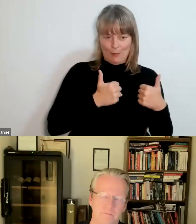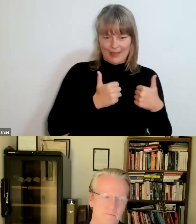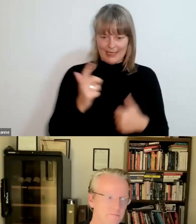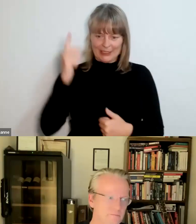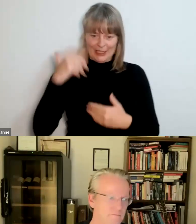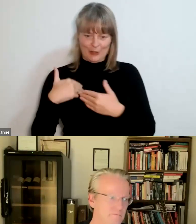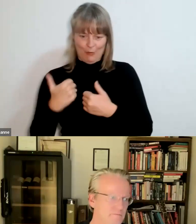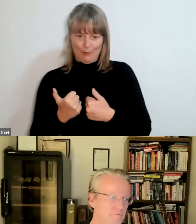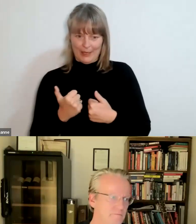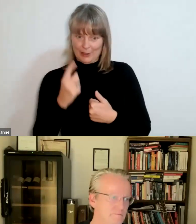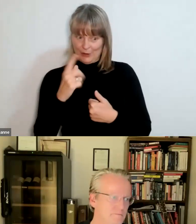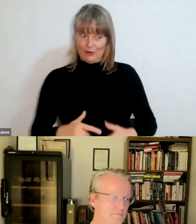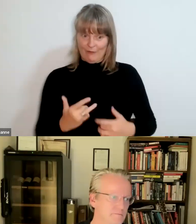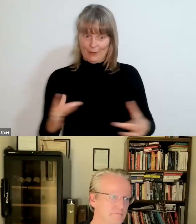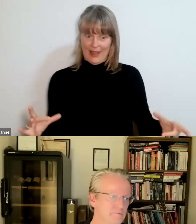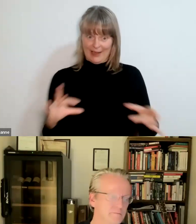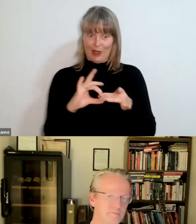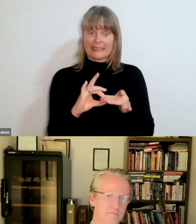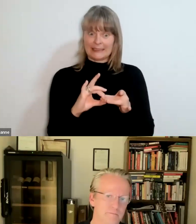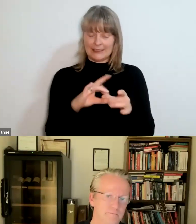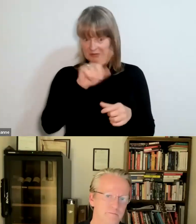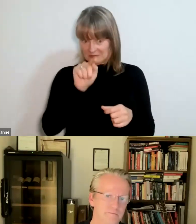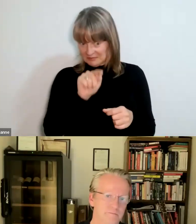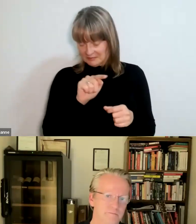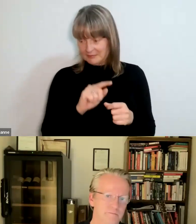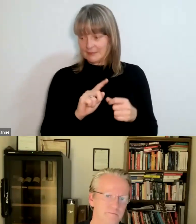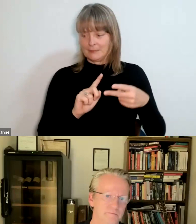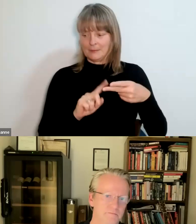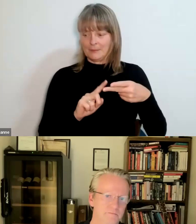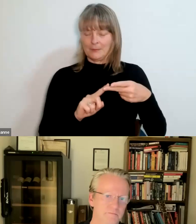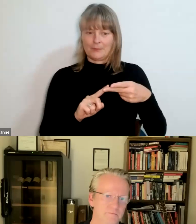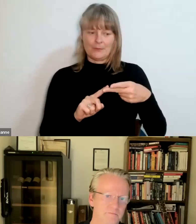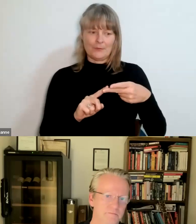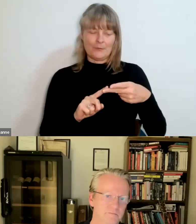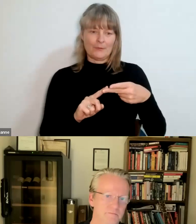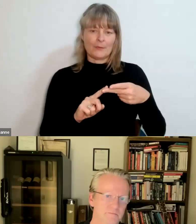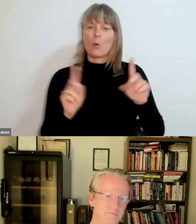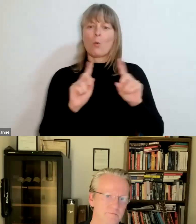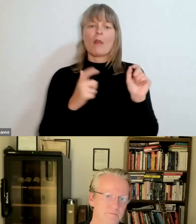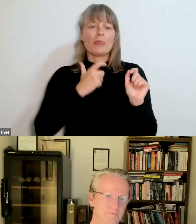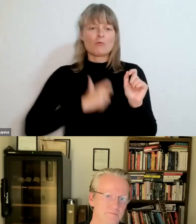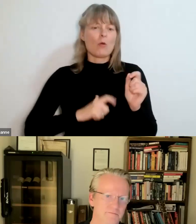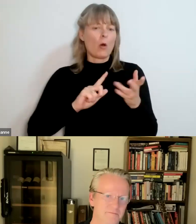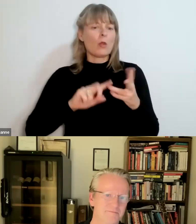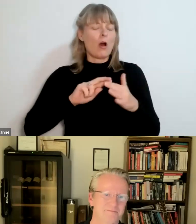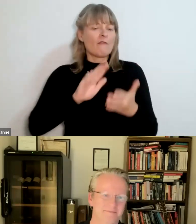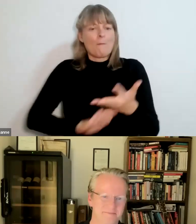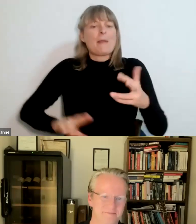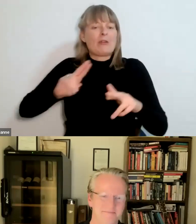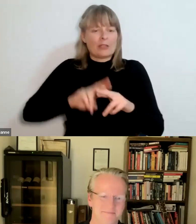answer them. One question is going to be a potential link between teacher well-being and student well-being. And whether